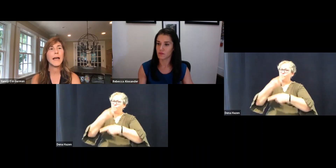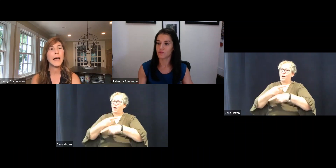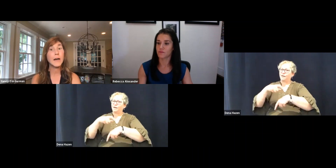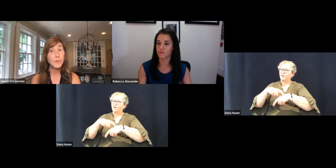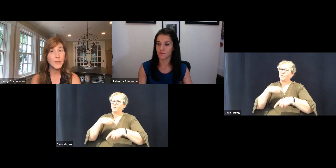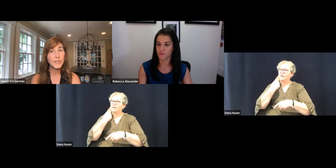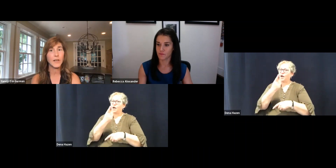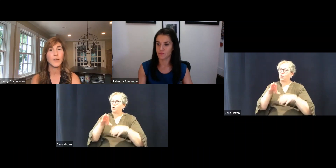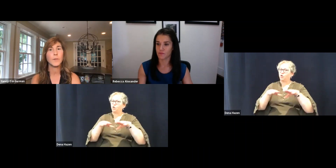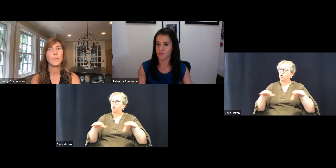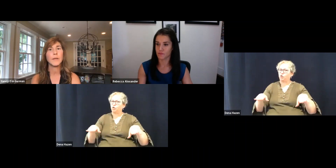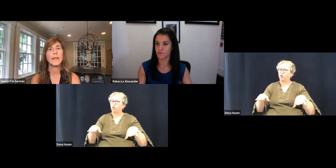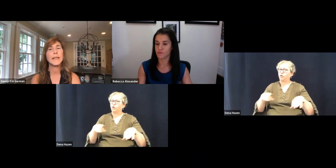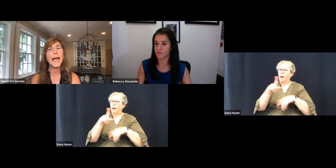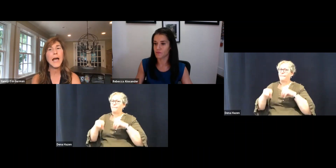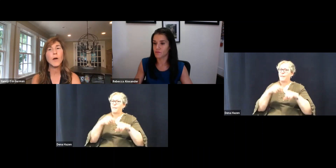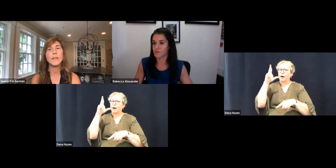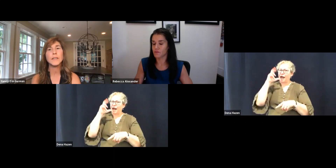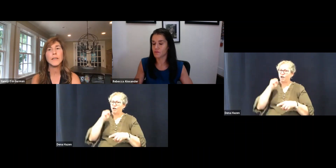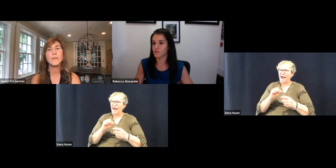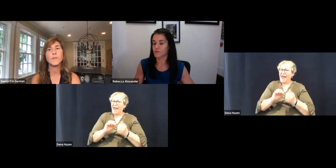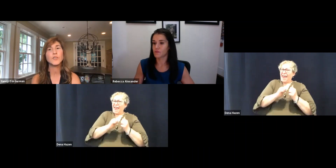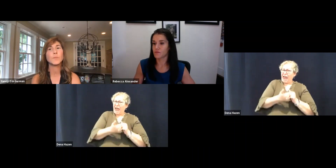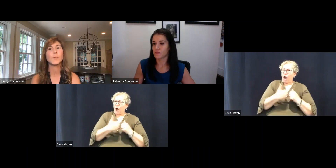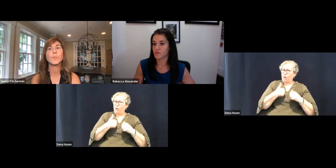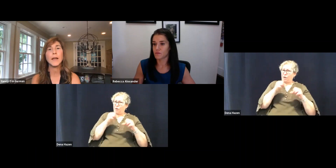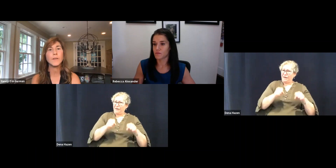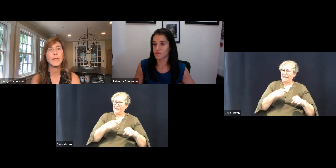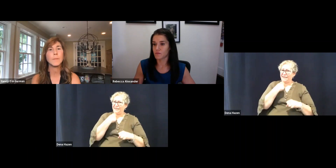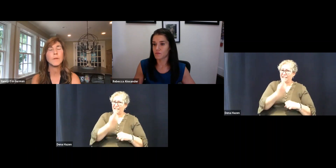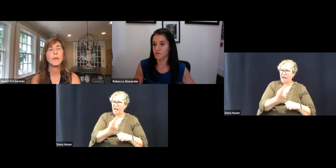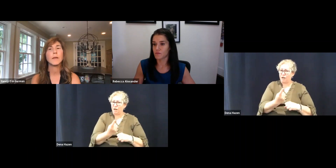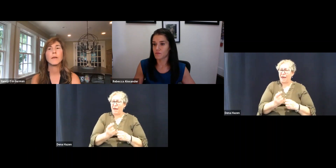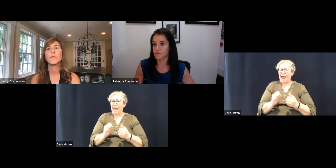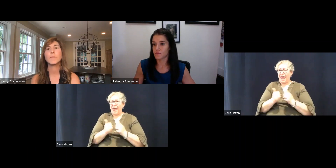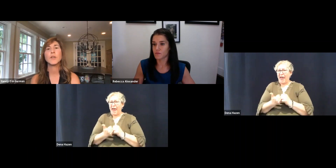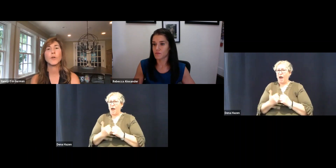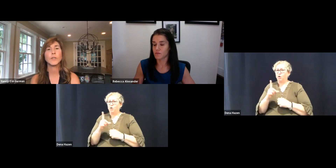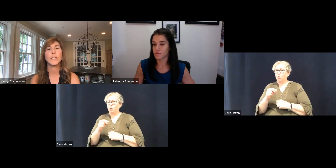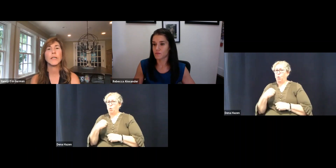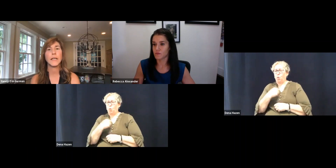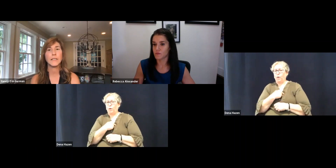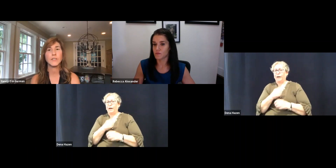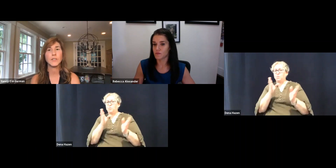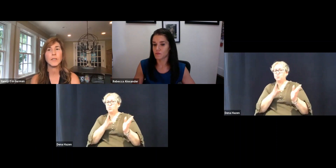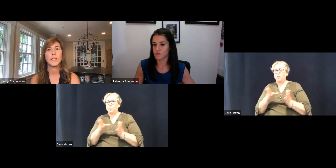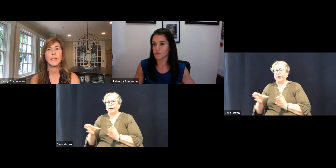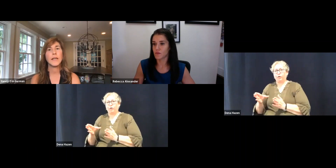How do we tell them, and how and if we should prepare them from an early age?